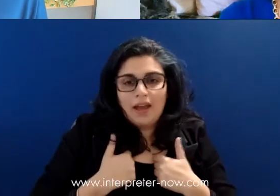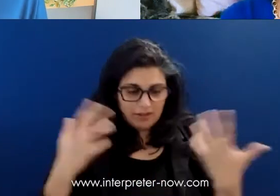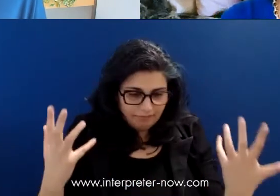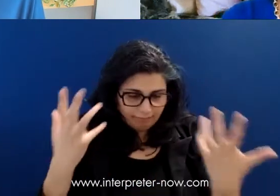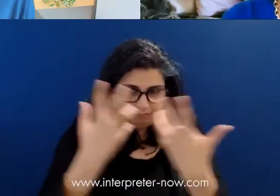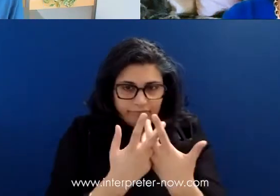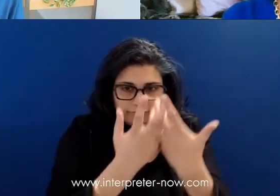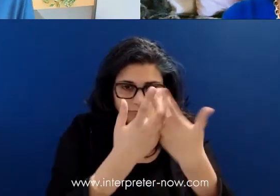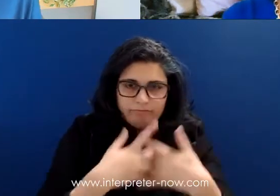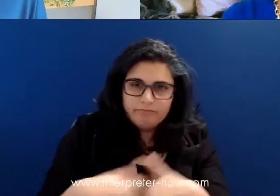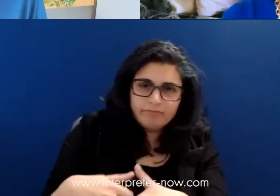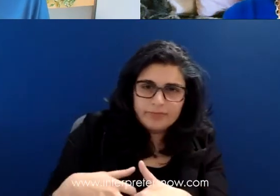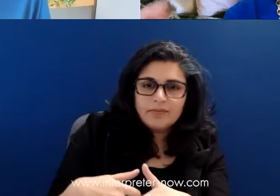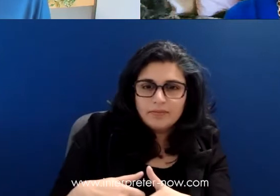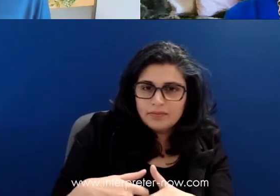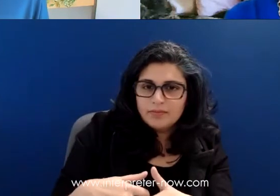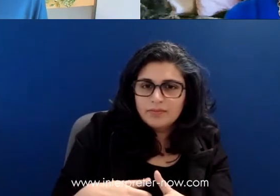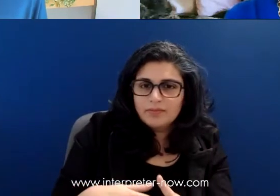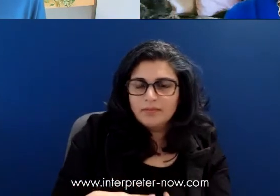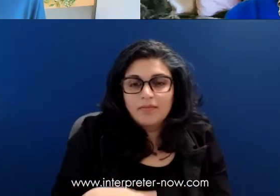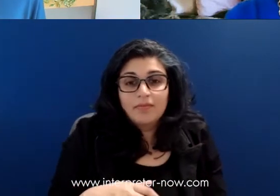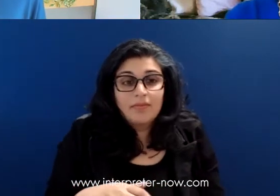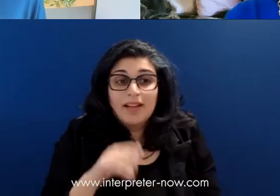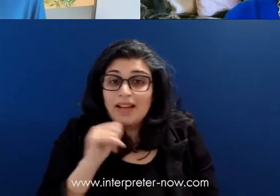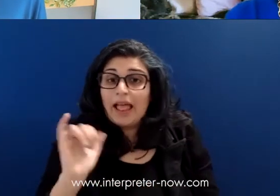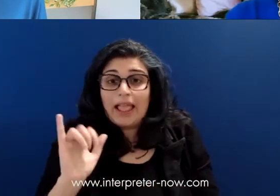way that we don't have in other environments, necessarily.